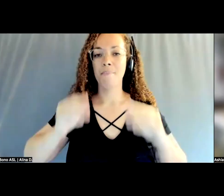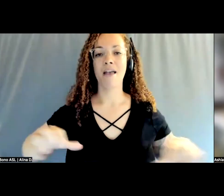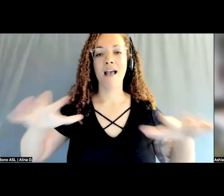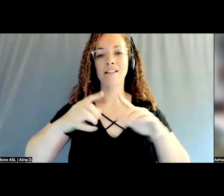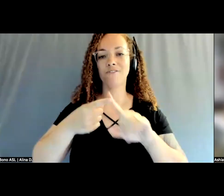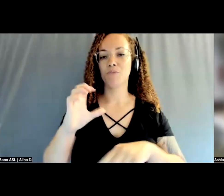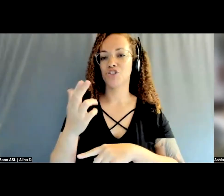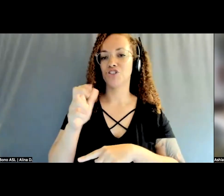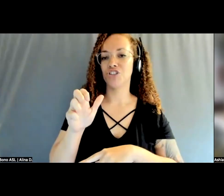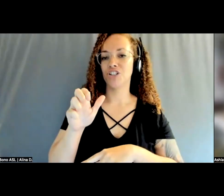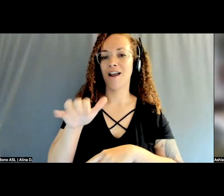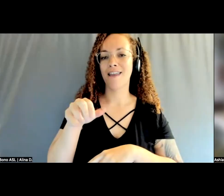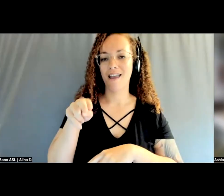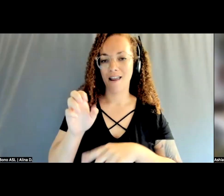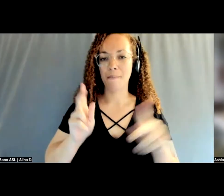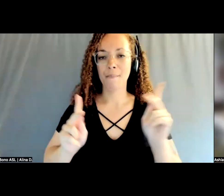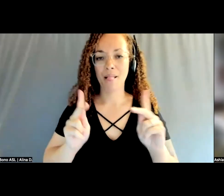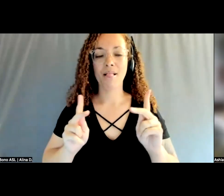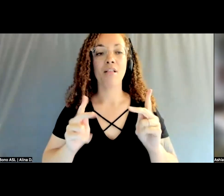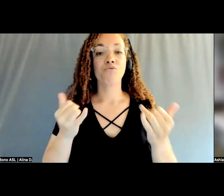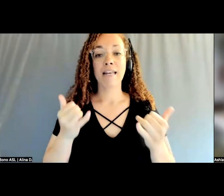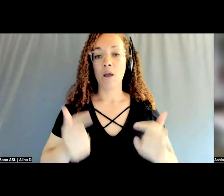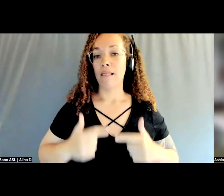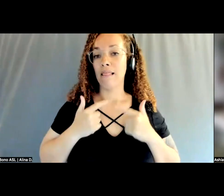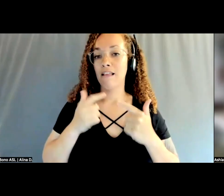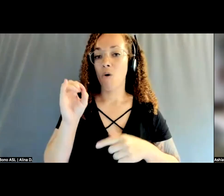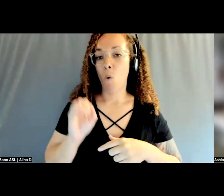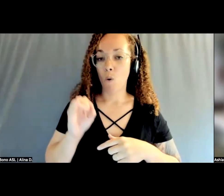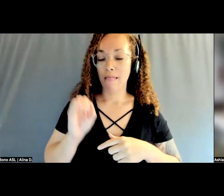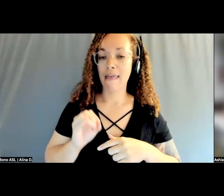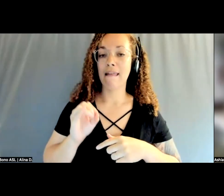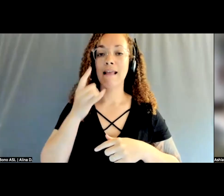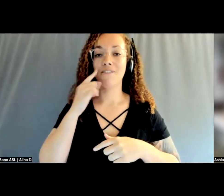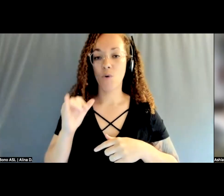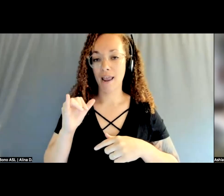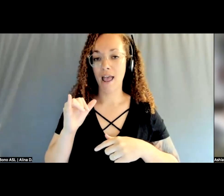Ajani currently resides in Oakland, CA, unceded Ohlone land where they work as